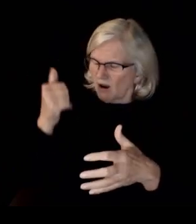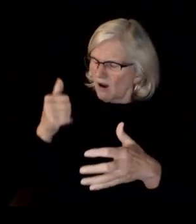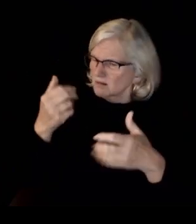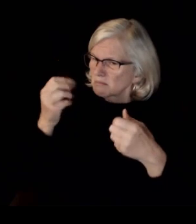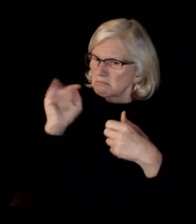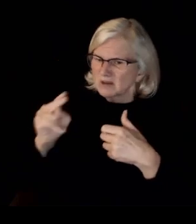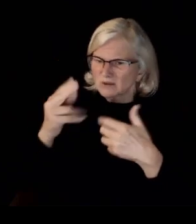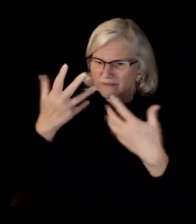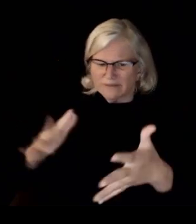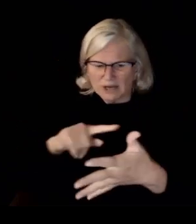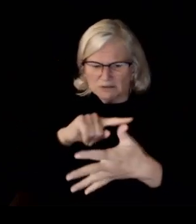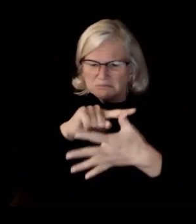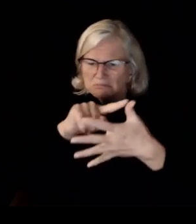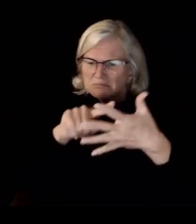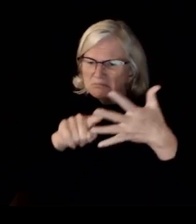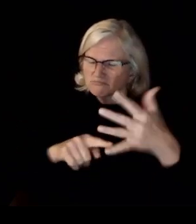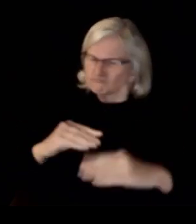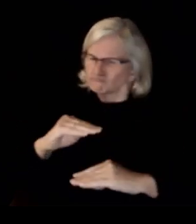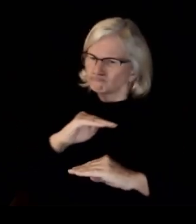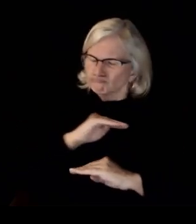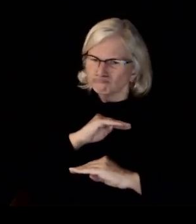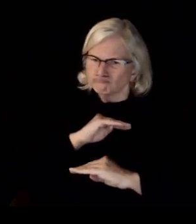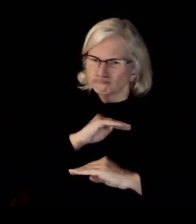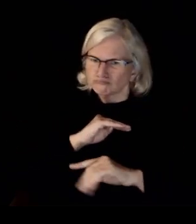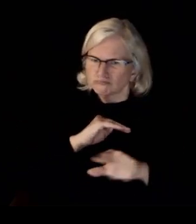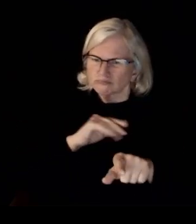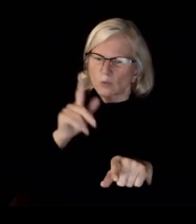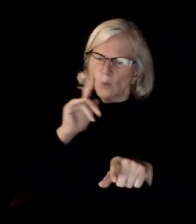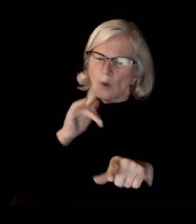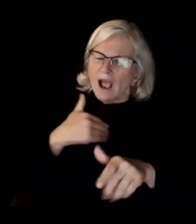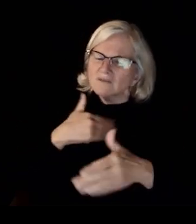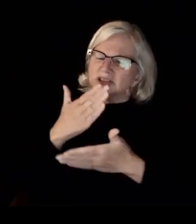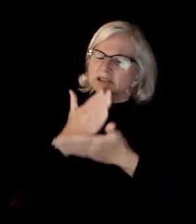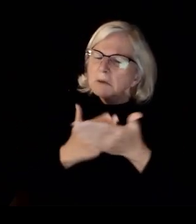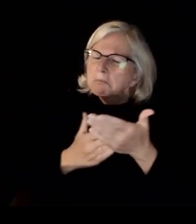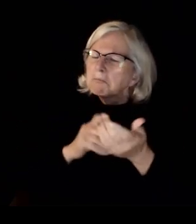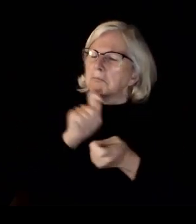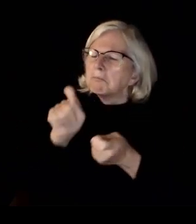you know some specific suggestions for us on very specific things that we talked about,